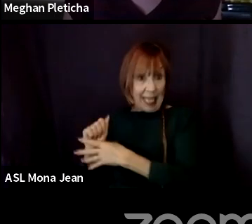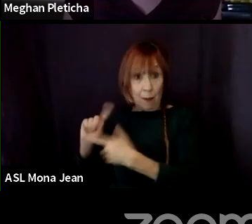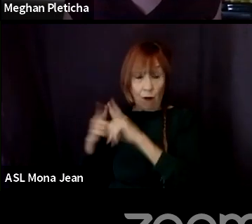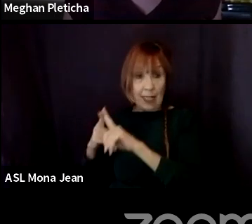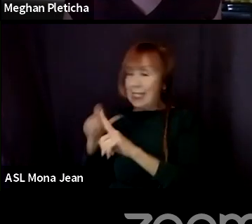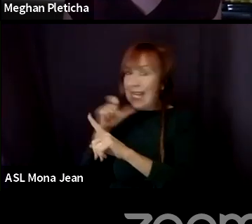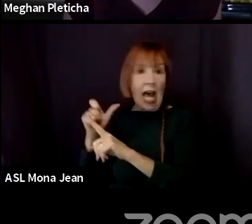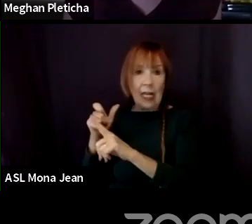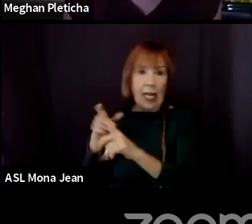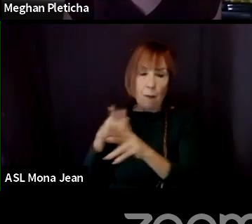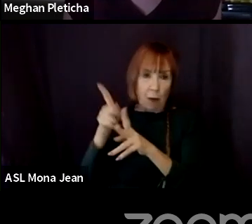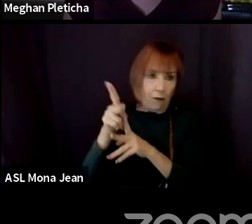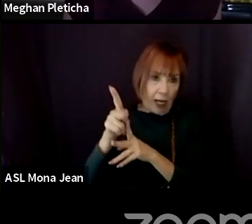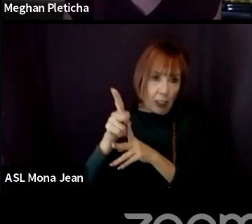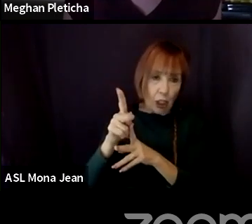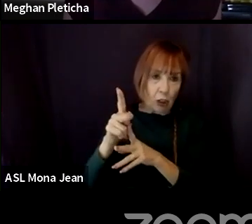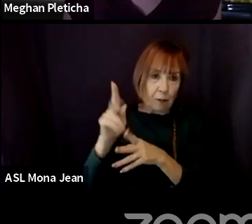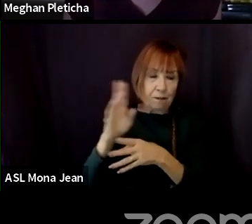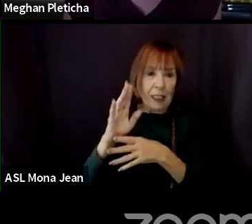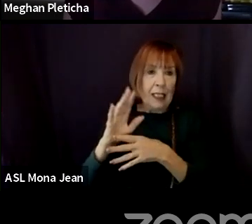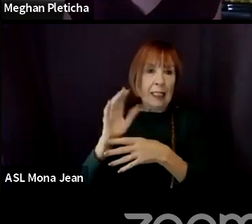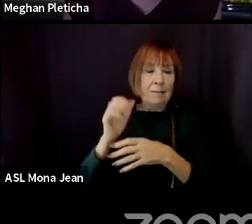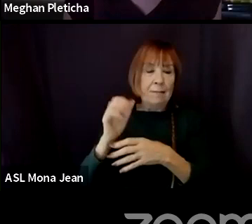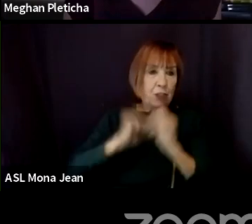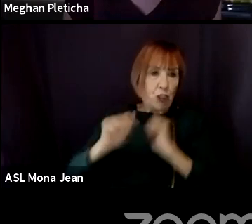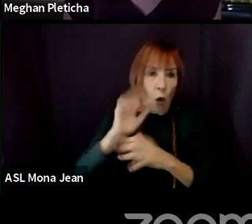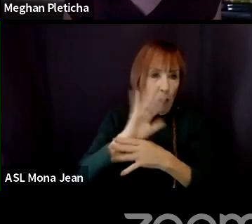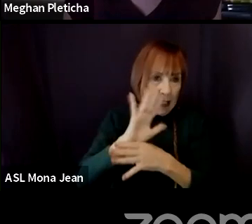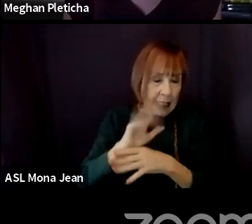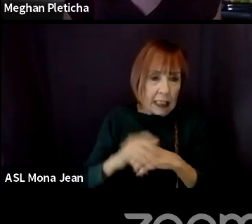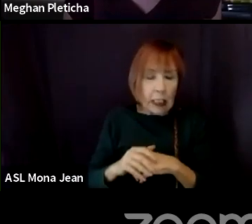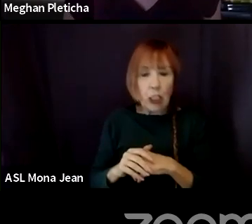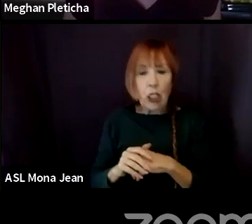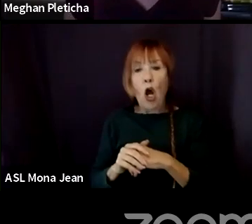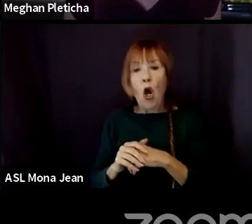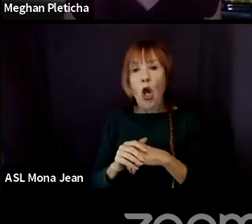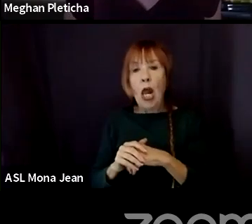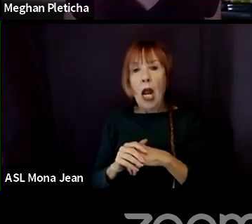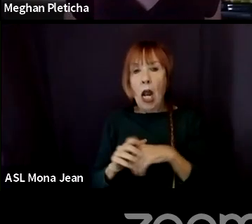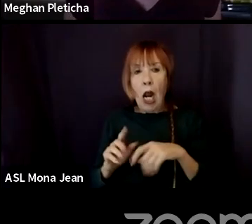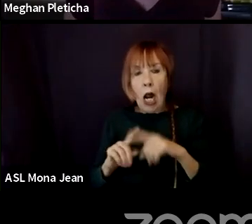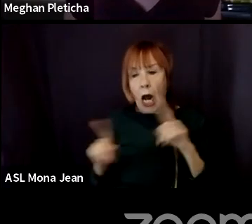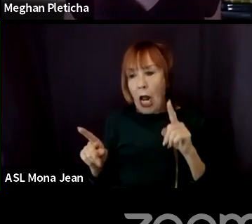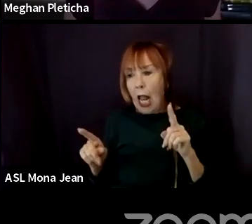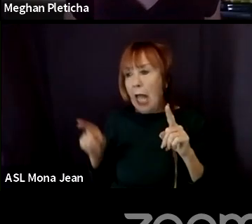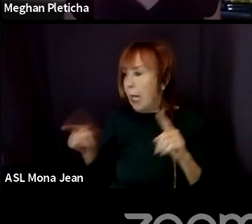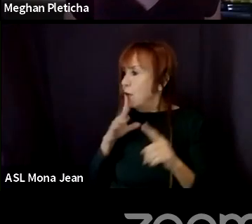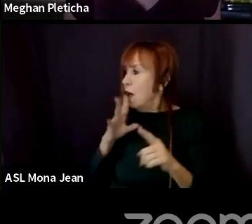yeah, I mean, it's not perfect, but like, isn't it great that they're doing it? Like, isn't it great to even just see that on television?